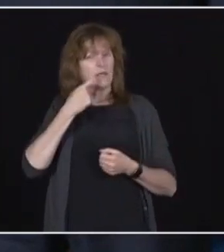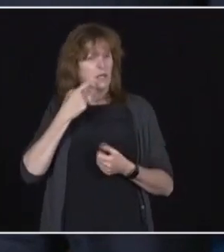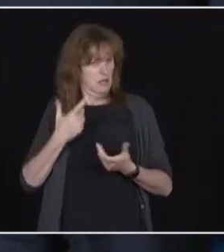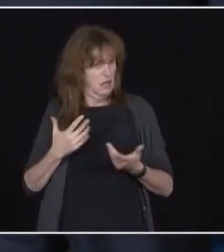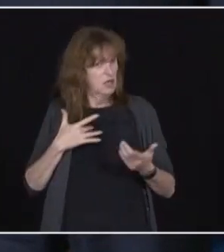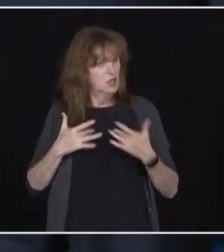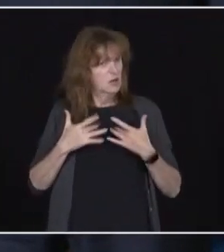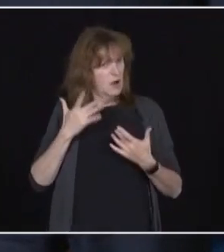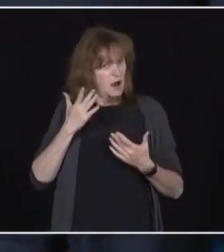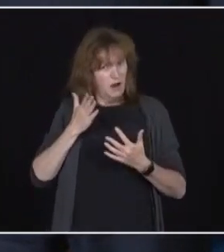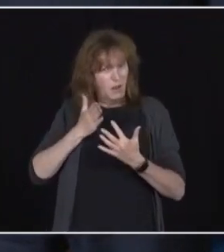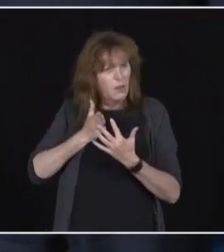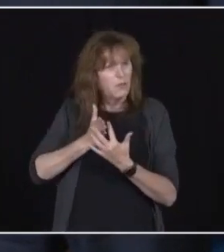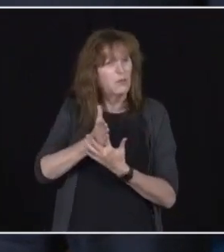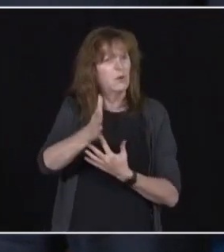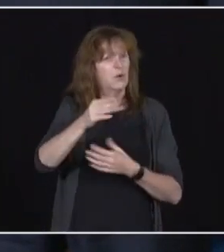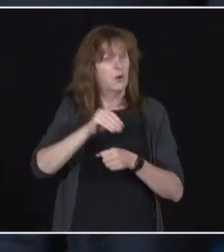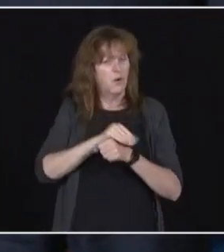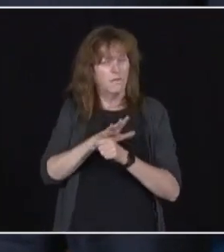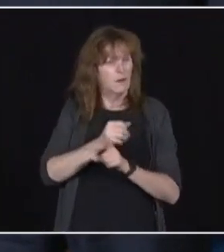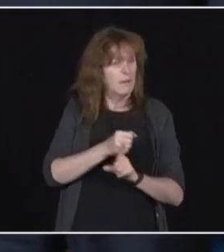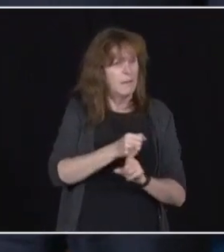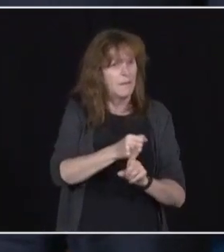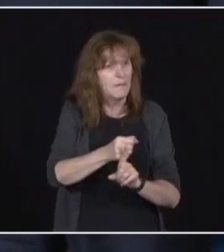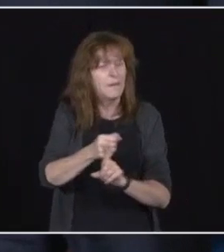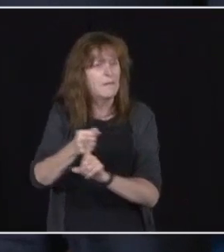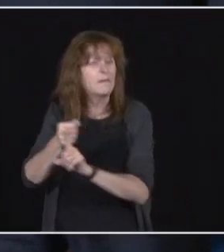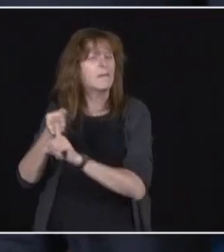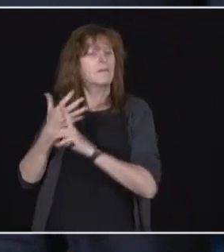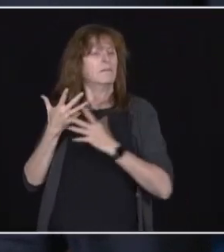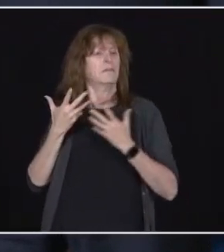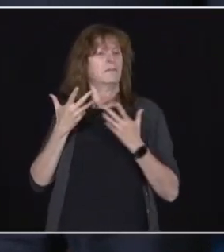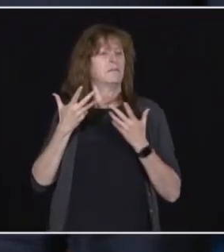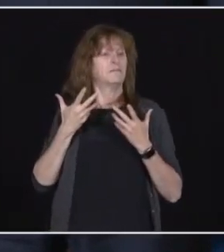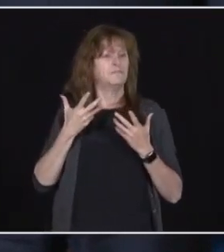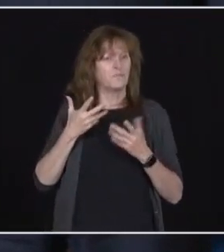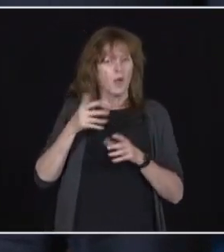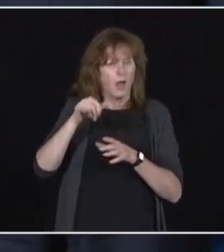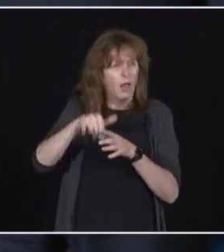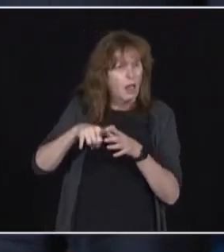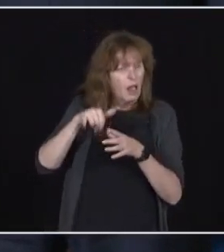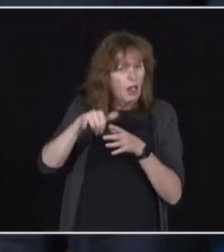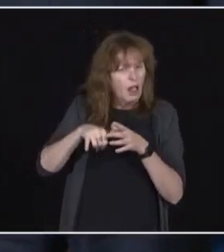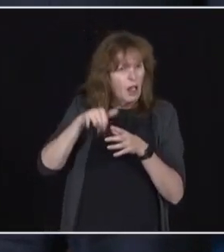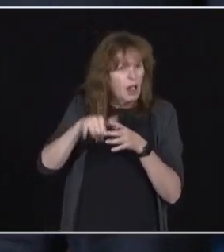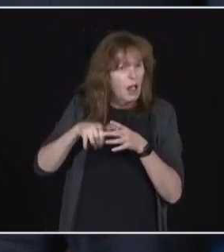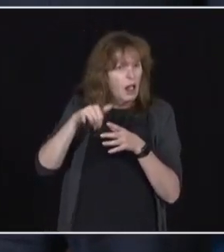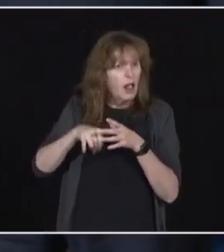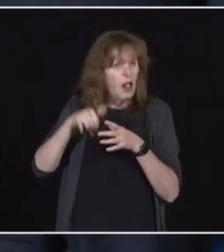That there's going to be more people with dental health in addition concerns resulting from a lot of issues, partly from being inside for